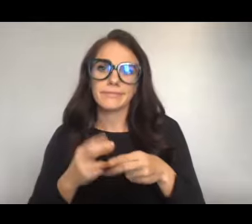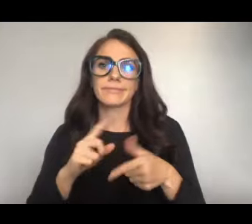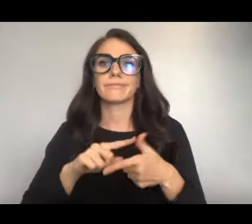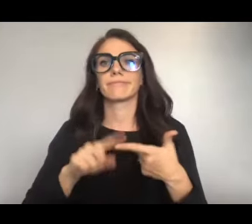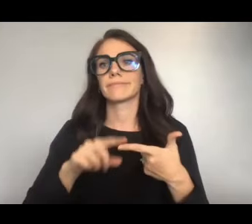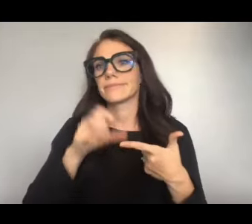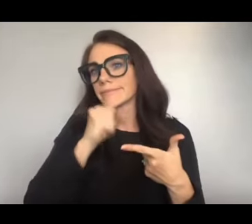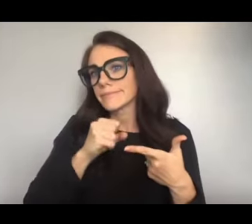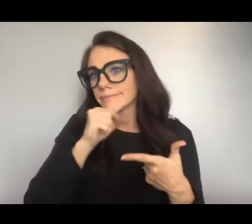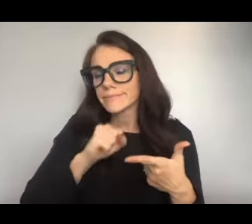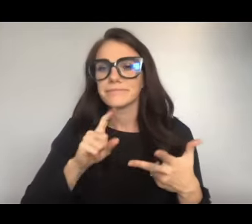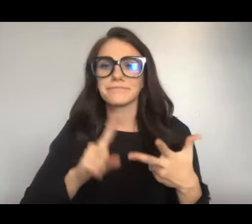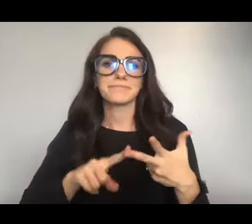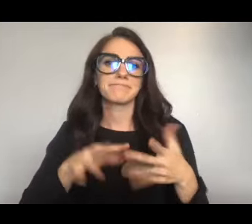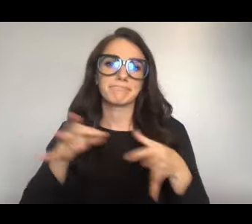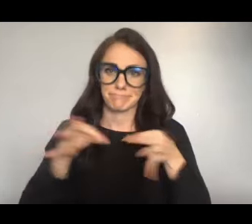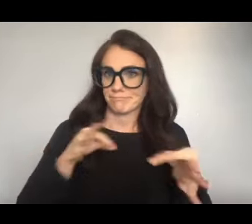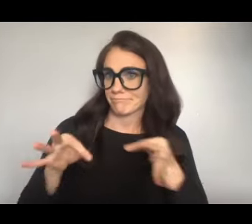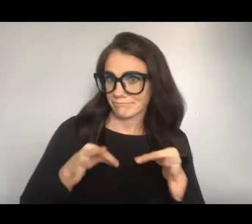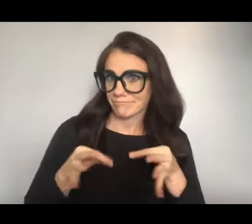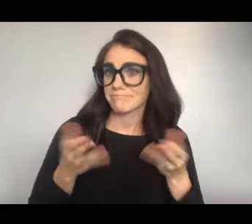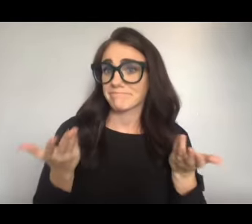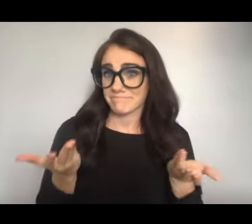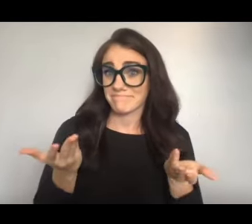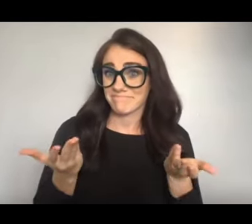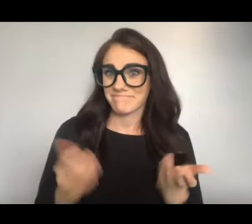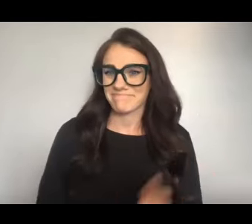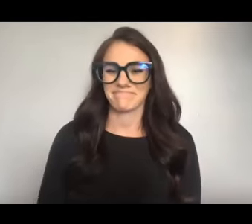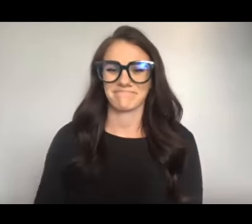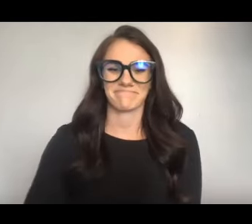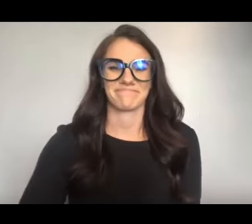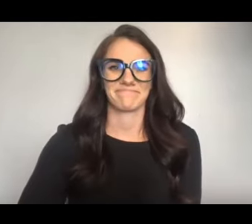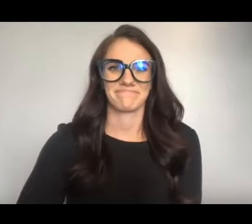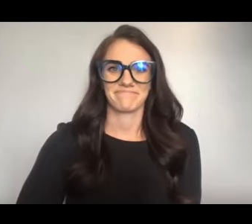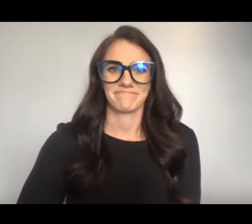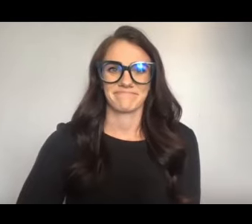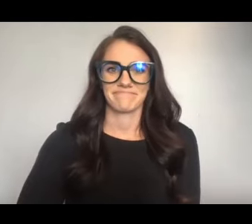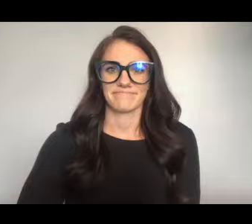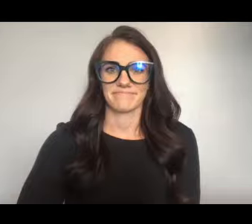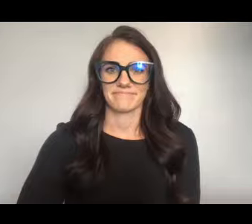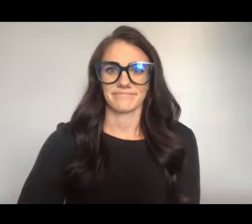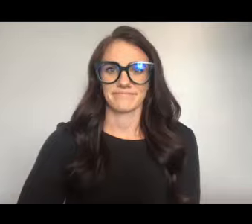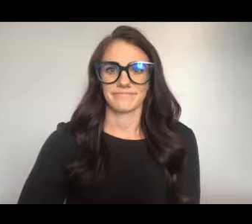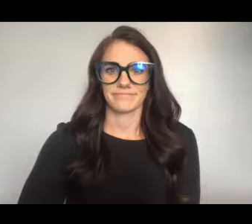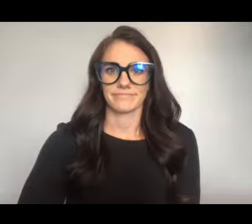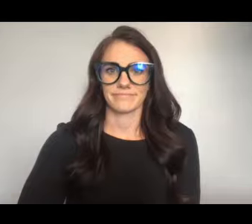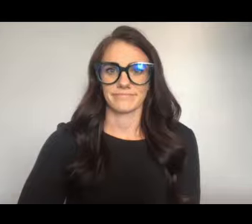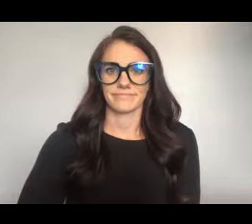and then you'll be able to describe your siblings names ages and other descriptors.